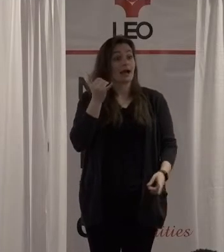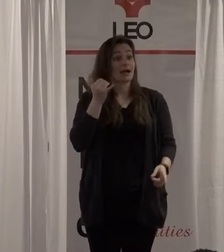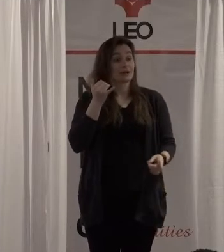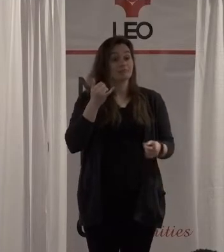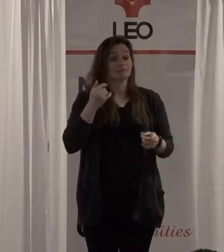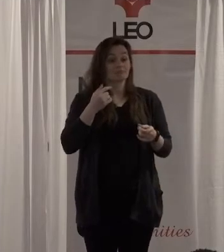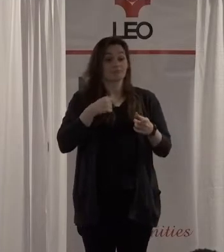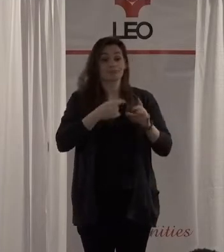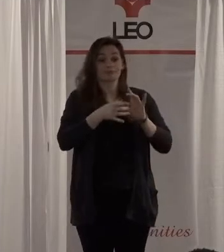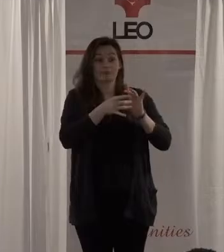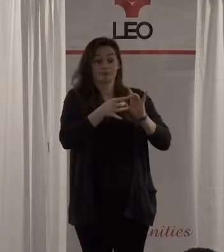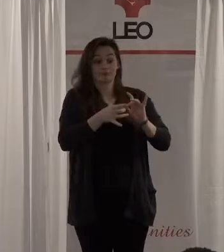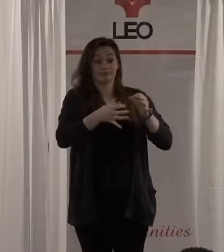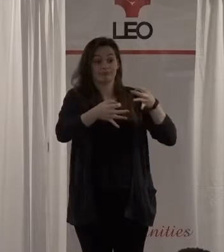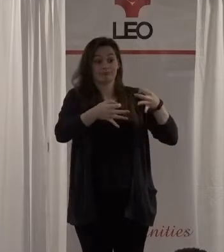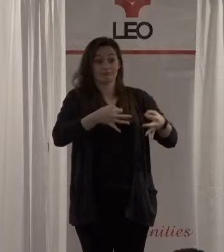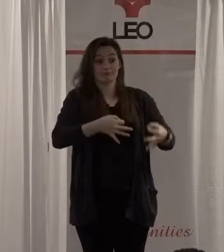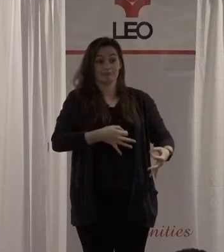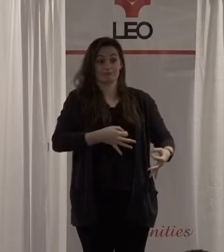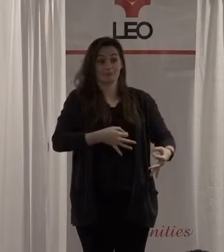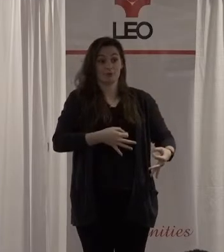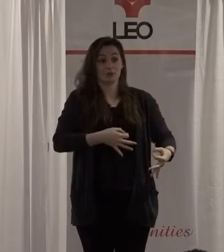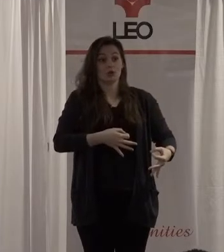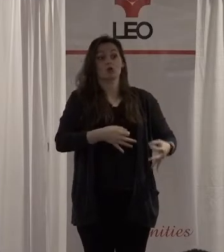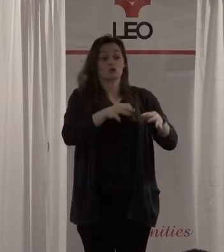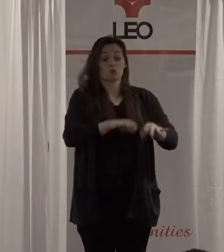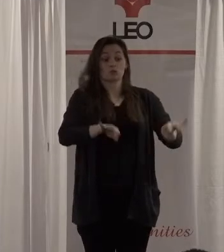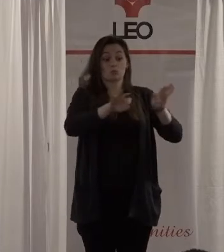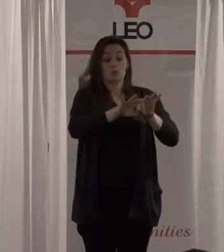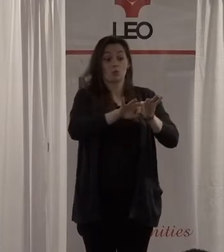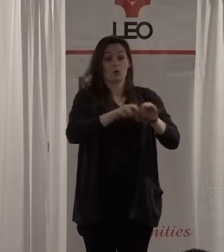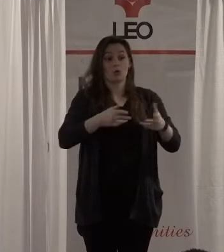“WHAT IS ESSENTIAL IS INVISIBLE TO THE EYE”